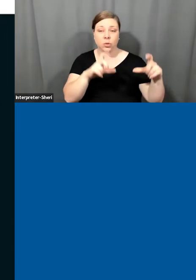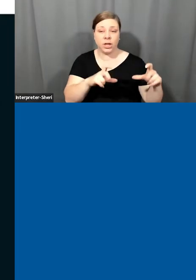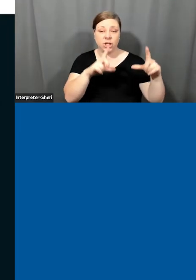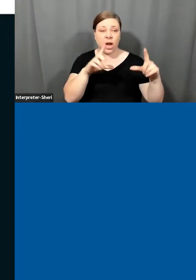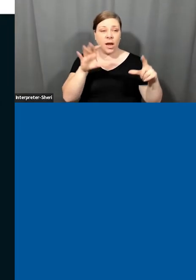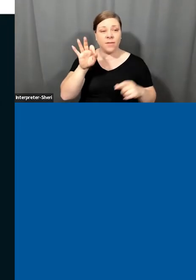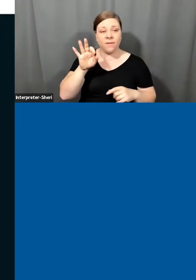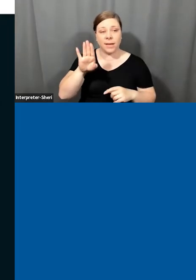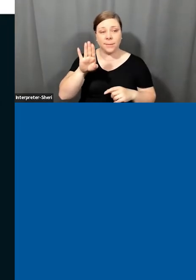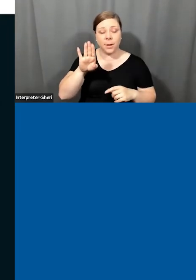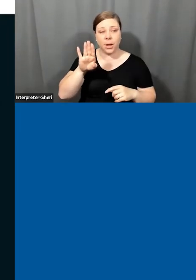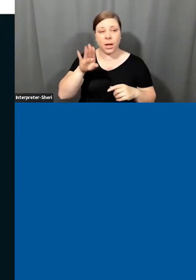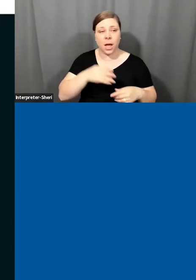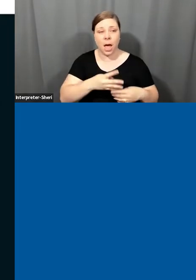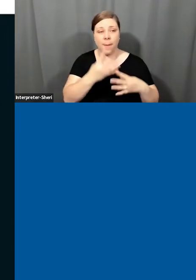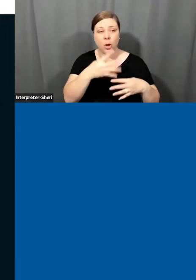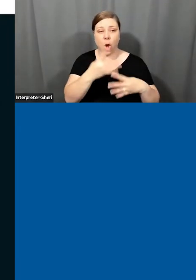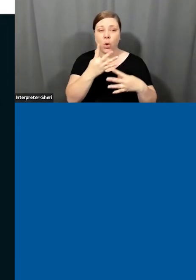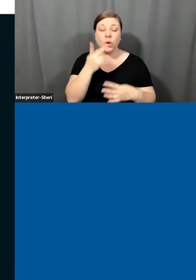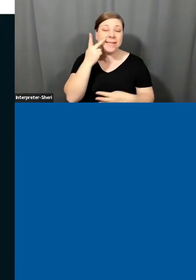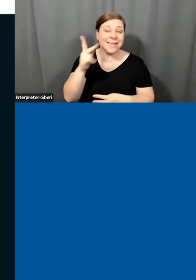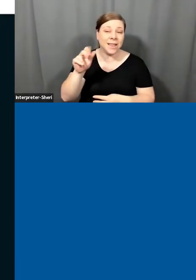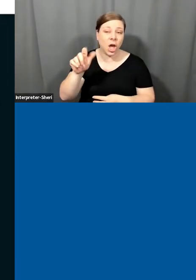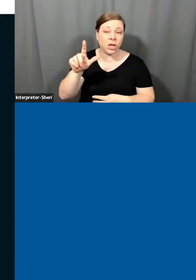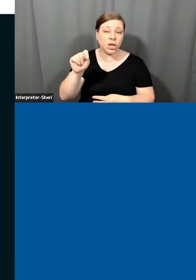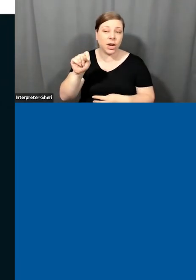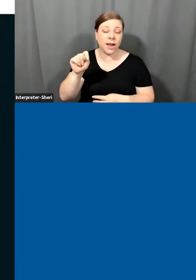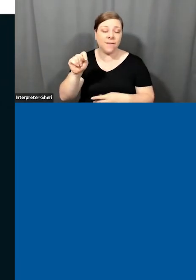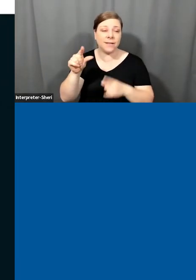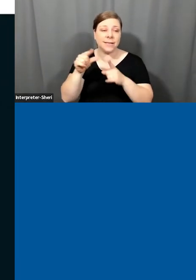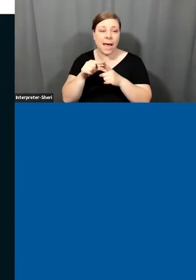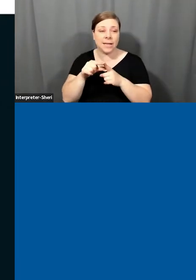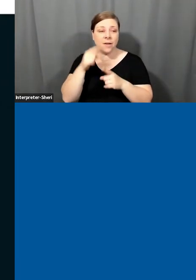we can see the alternative text here that I did for the post is custom.